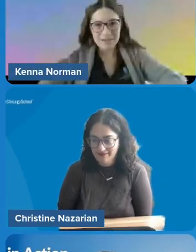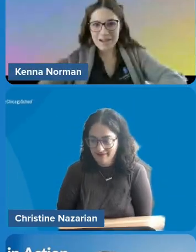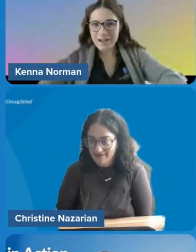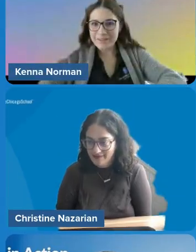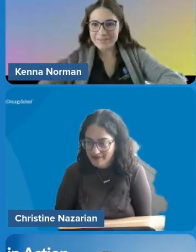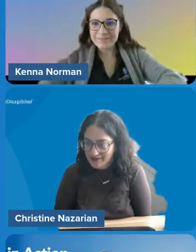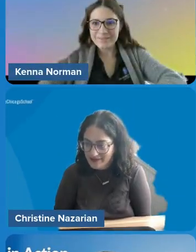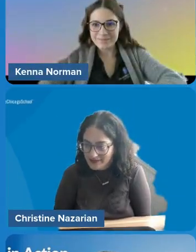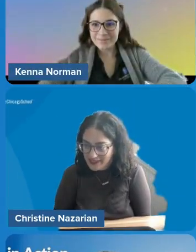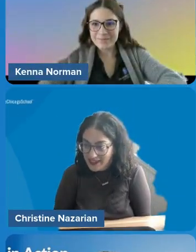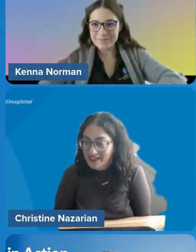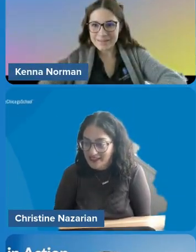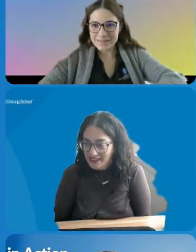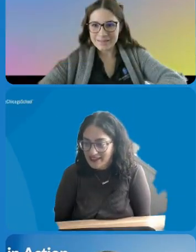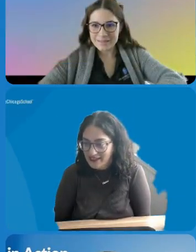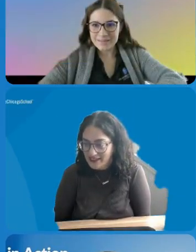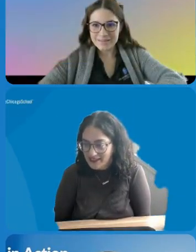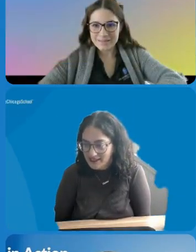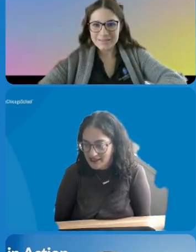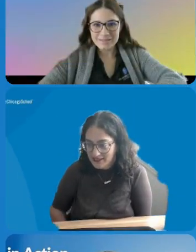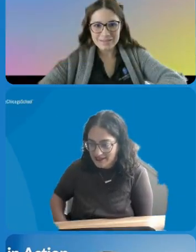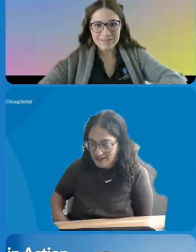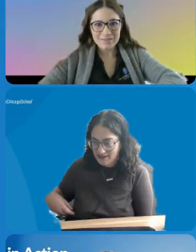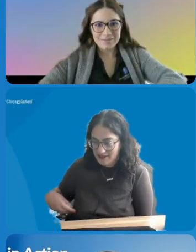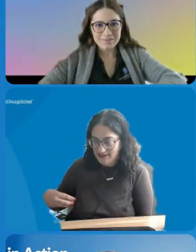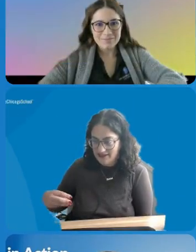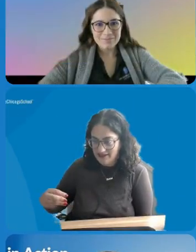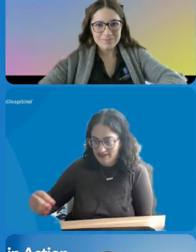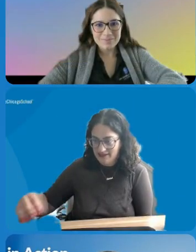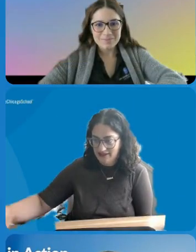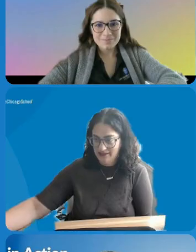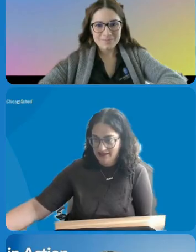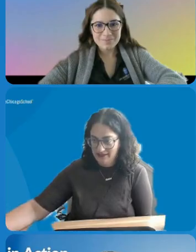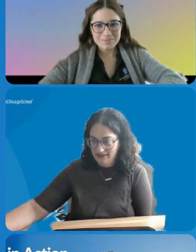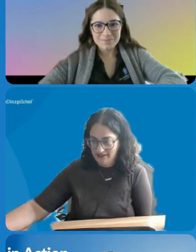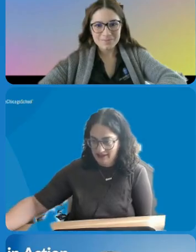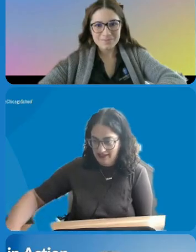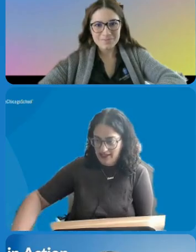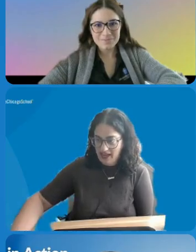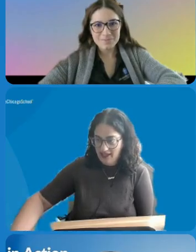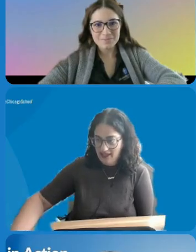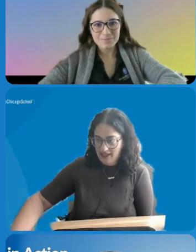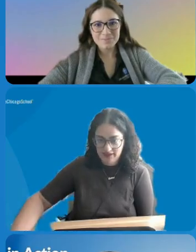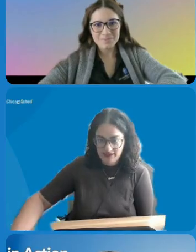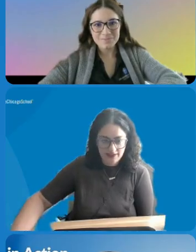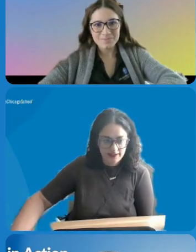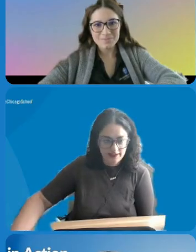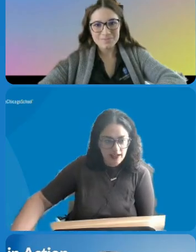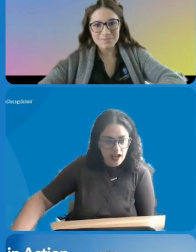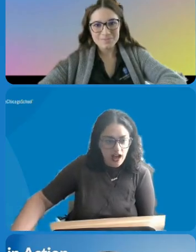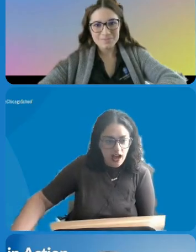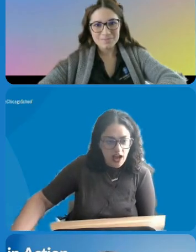and if you want to respond to those. Yes.